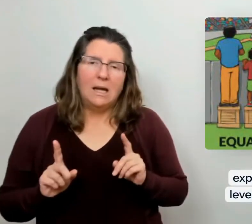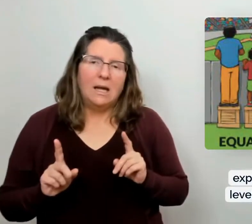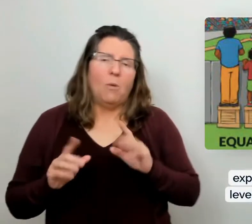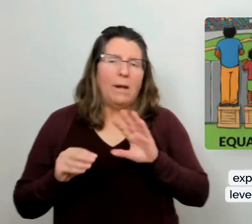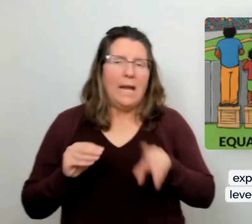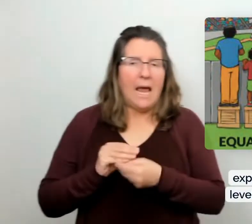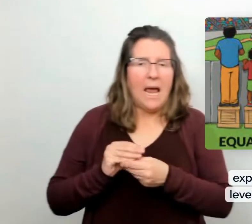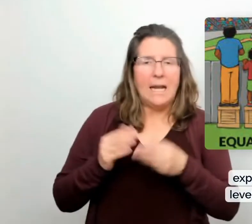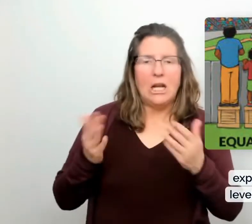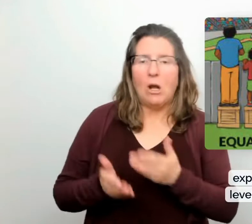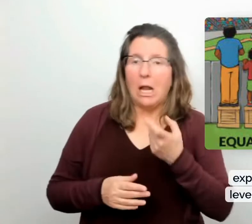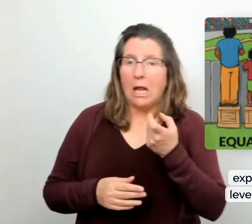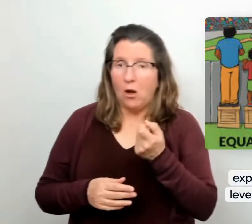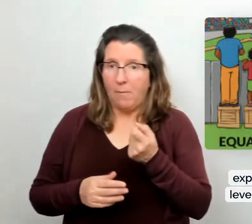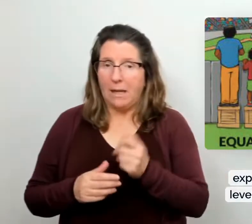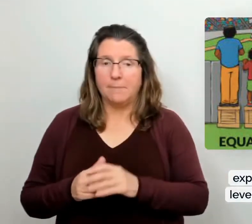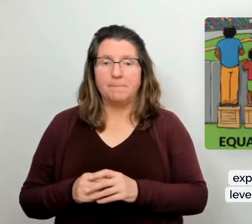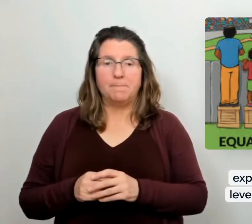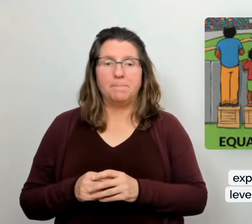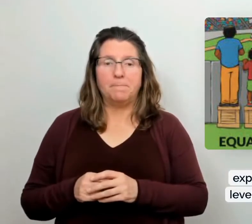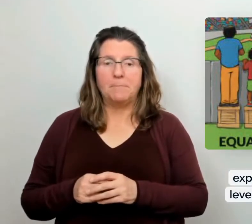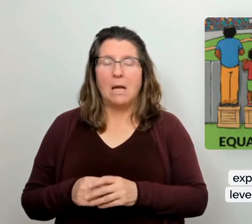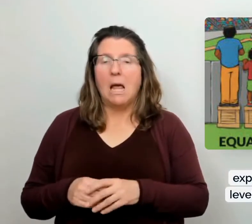I want to add some more comments to this concept.